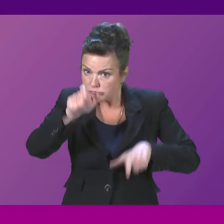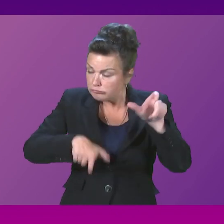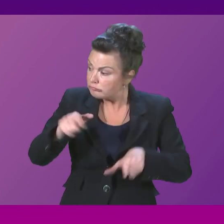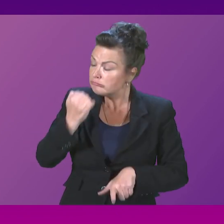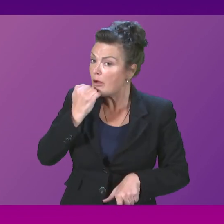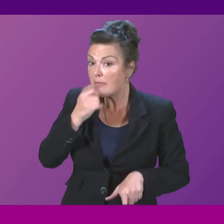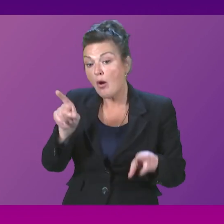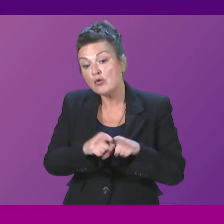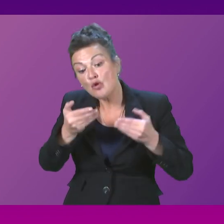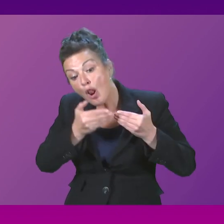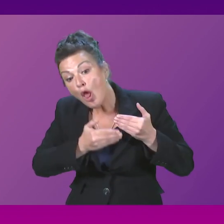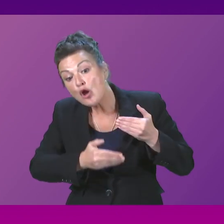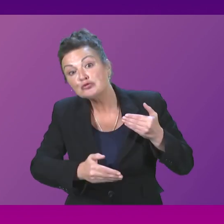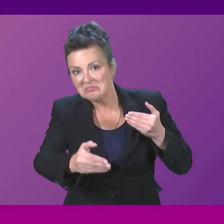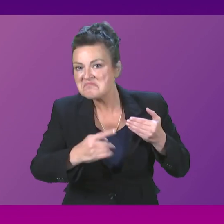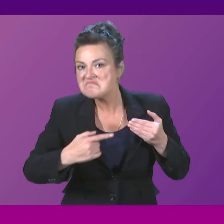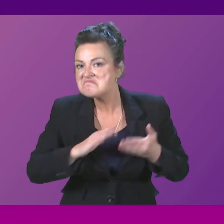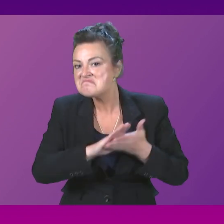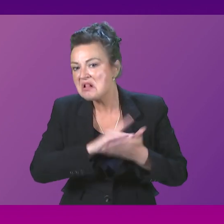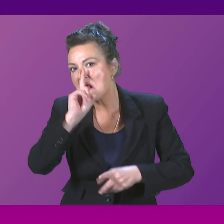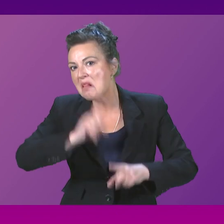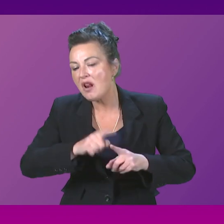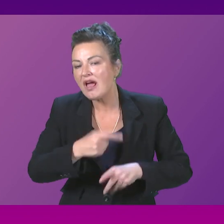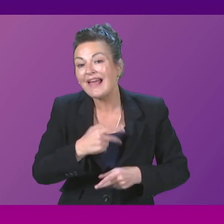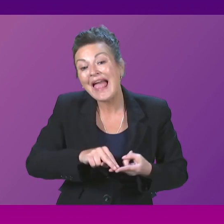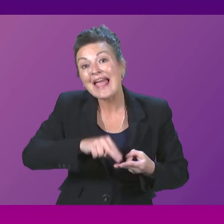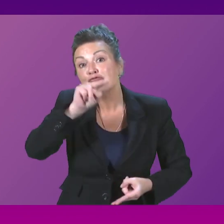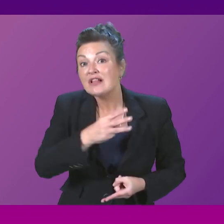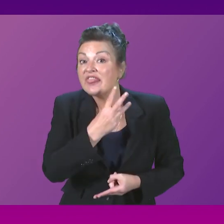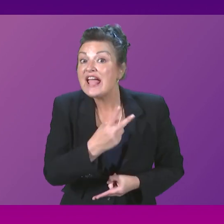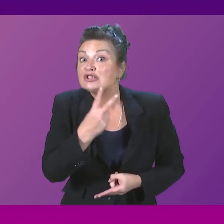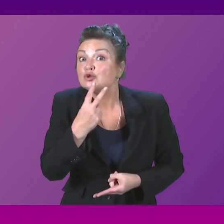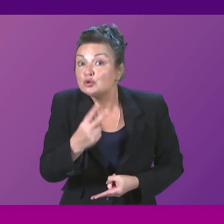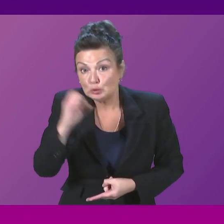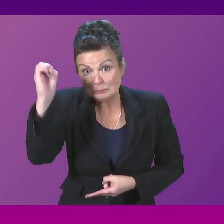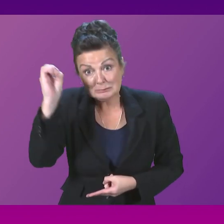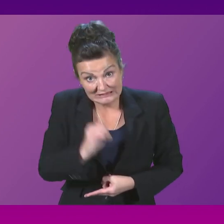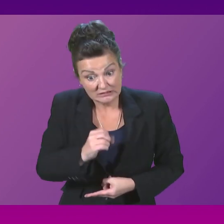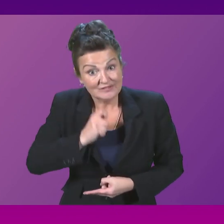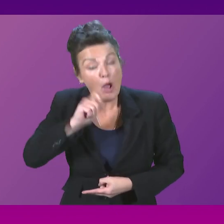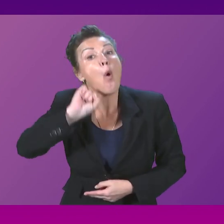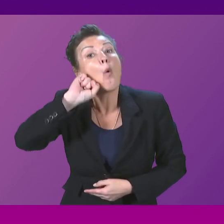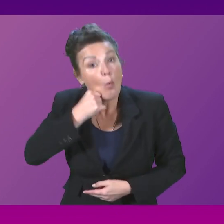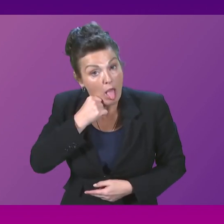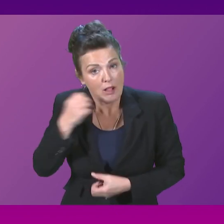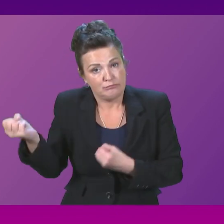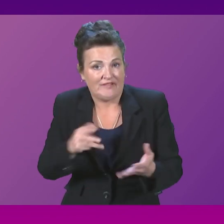longer-term trend shows an increase of 32 per cent in dentists who provide NHS dental services.